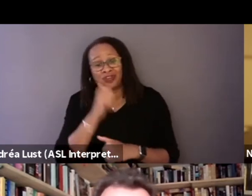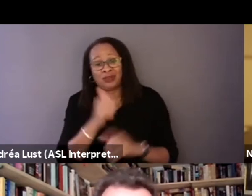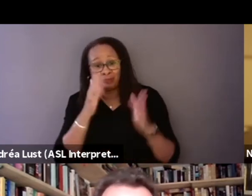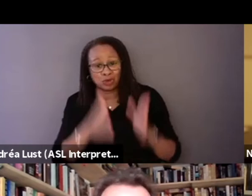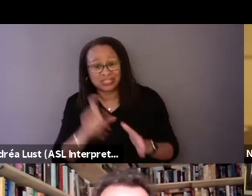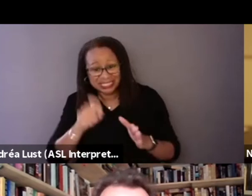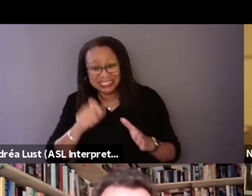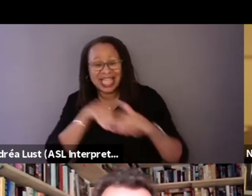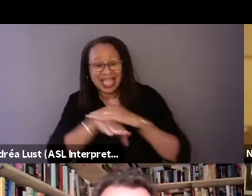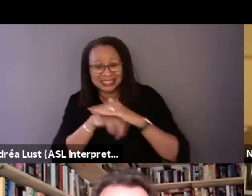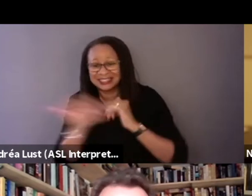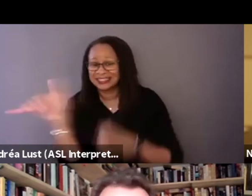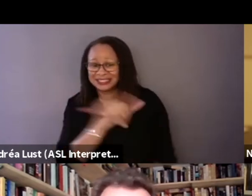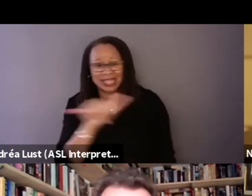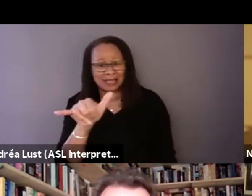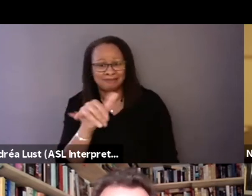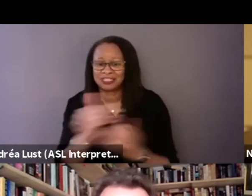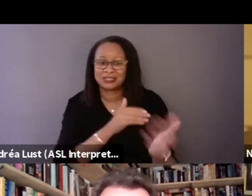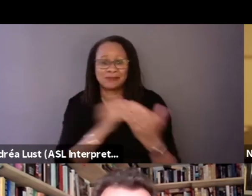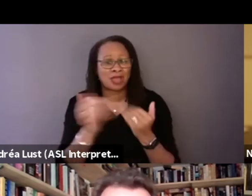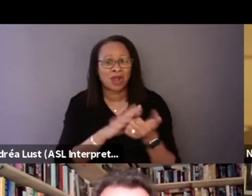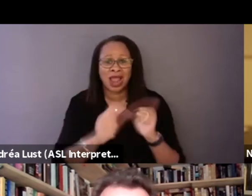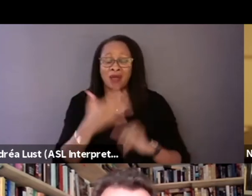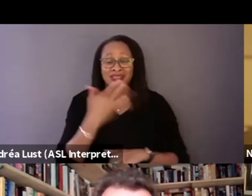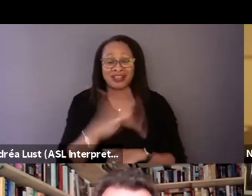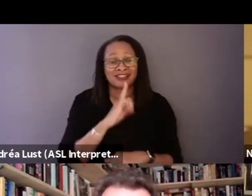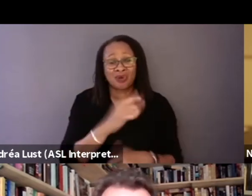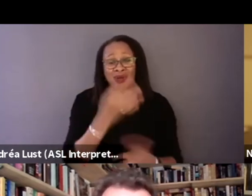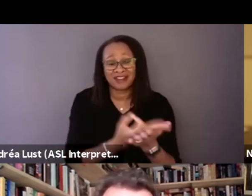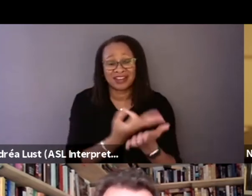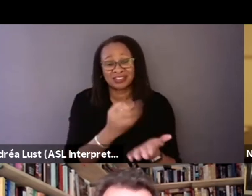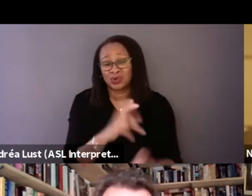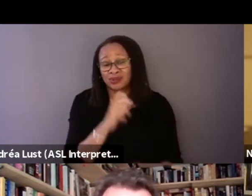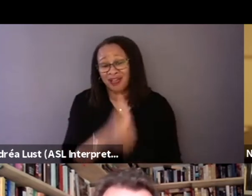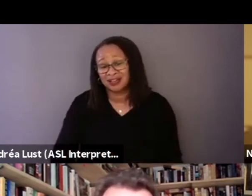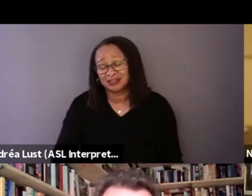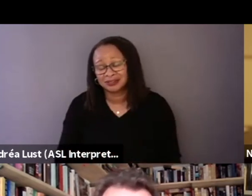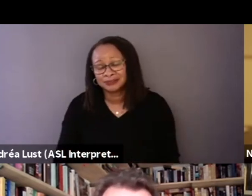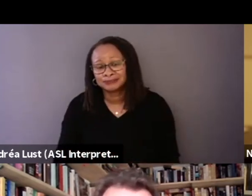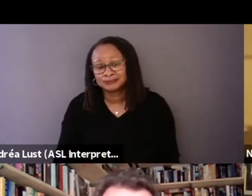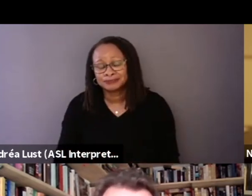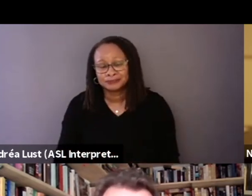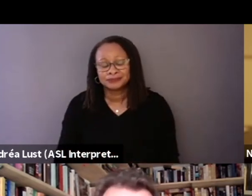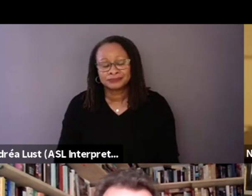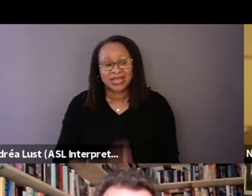of how lucky they are financially. And I think that's again,